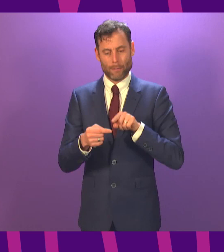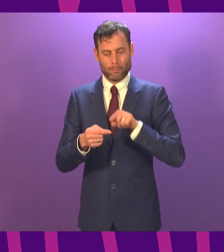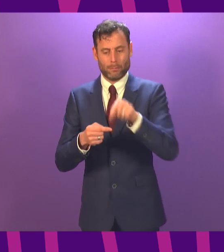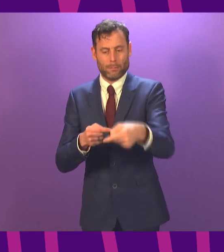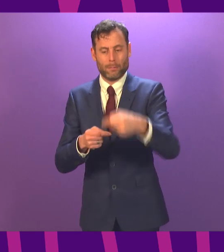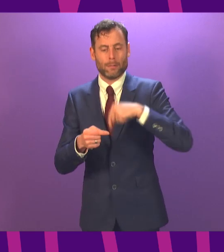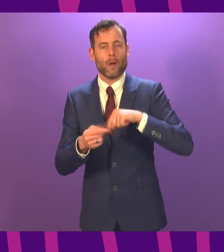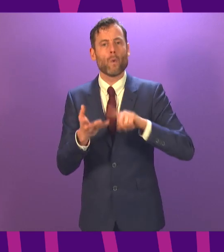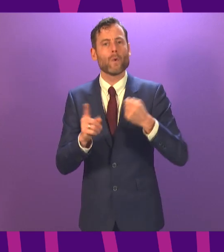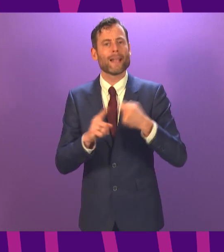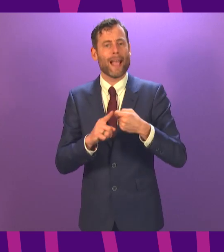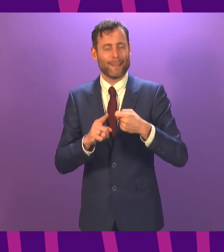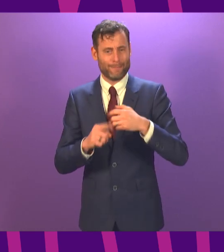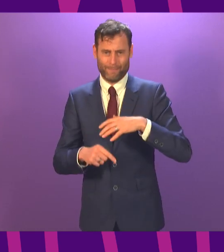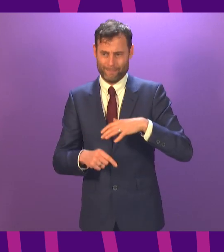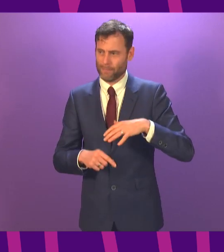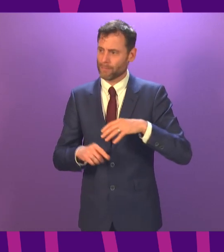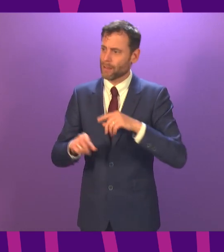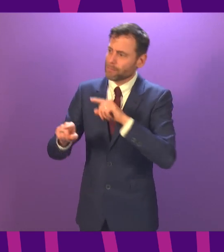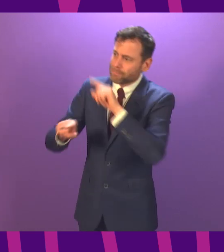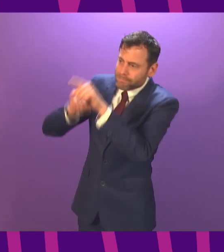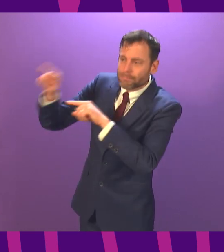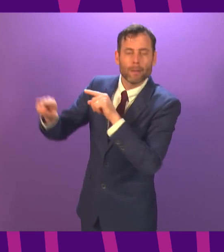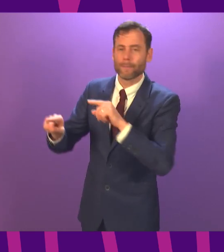a reasonable excuse are, unfortunately, necessary and essential at this time. However, they